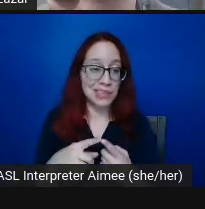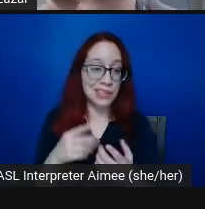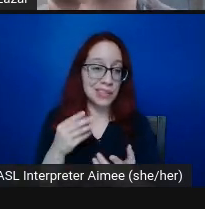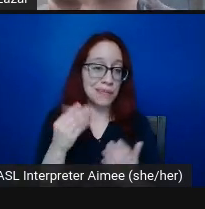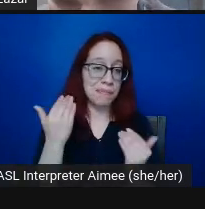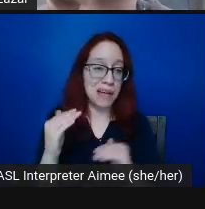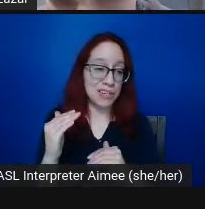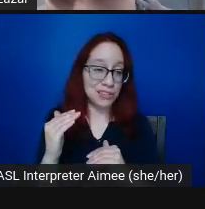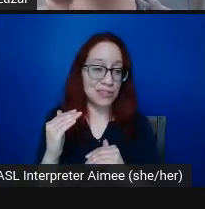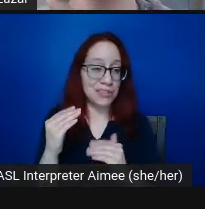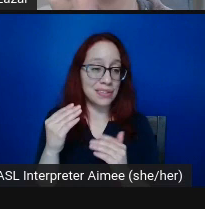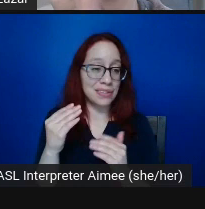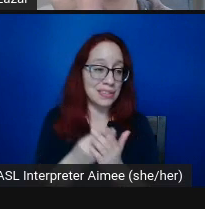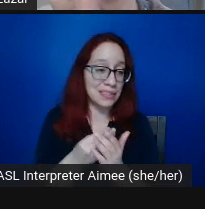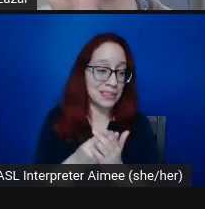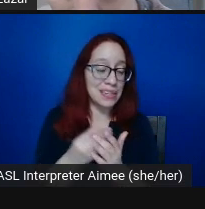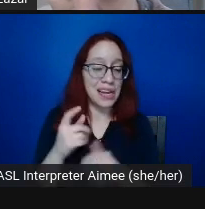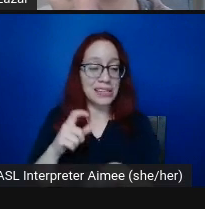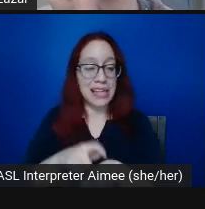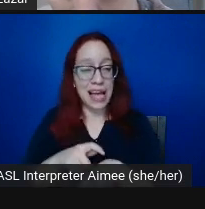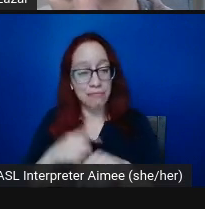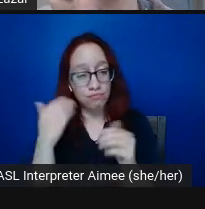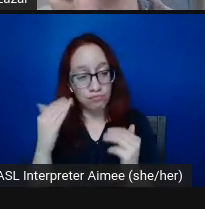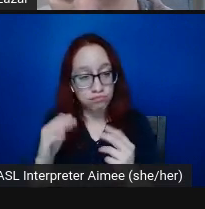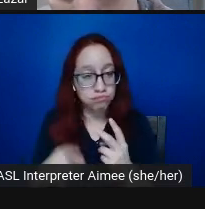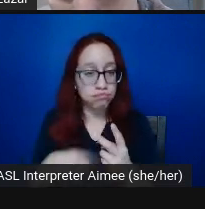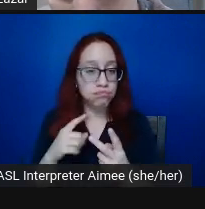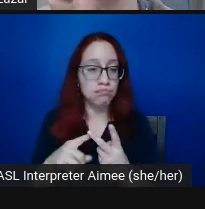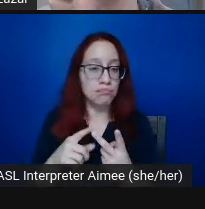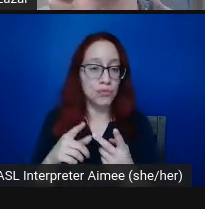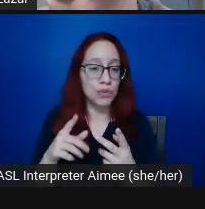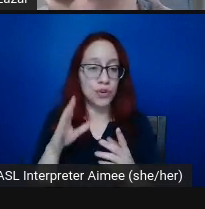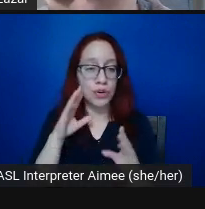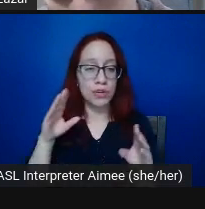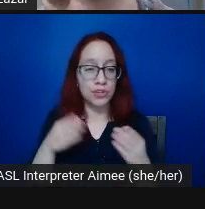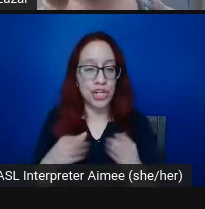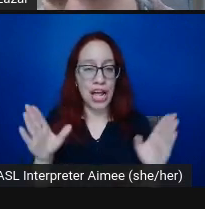to complete the project. Generalize approach to website design.